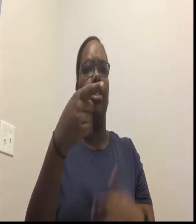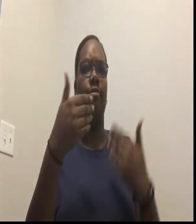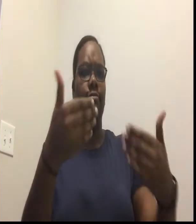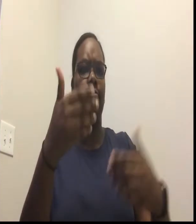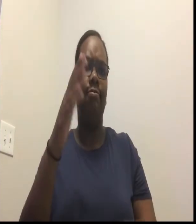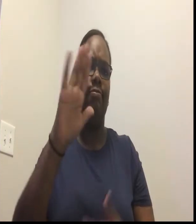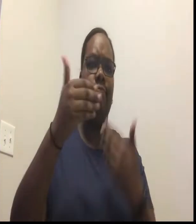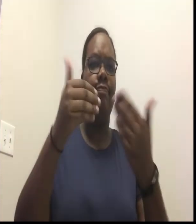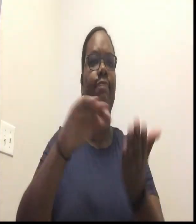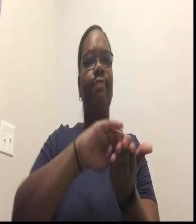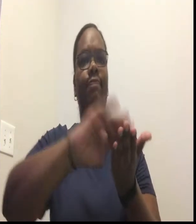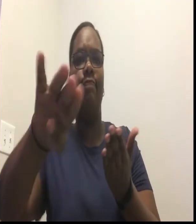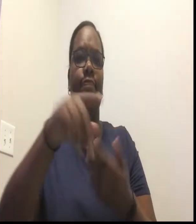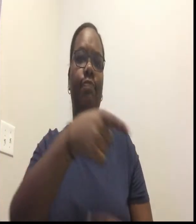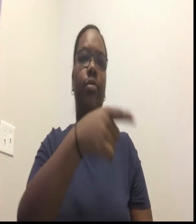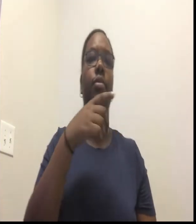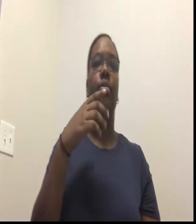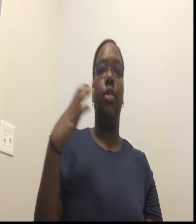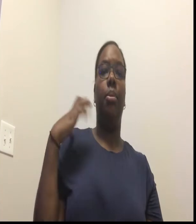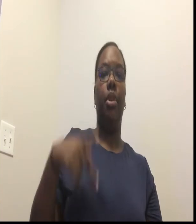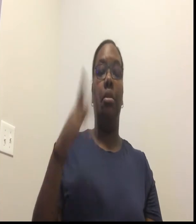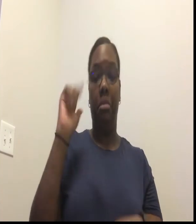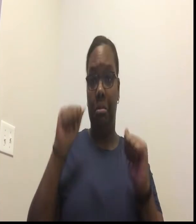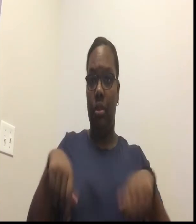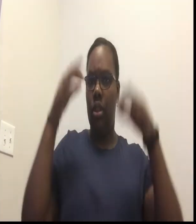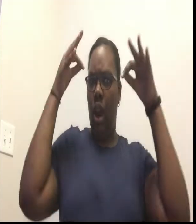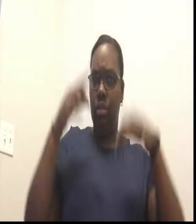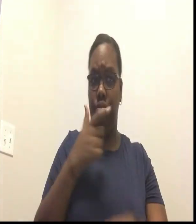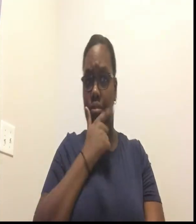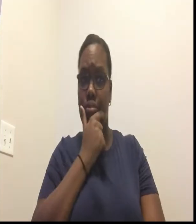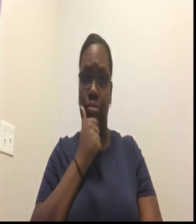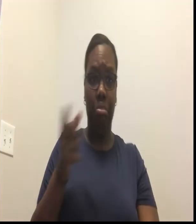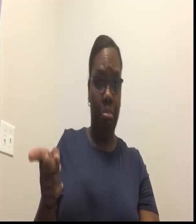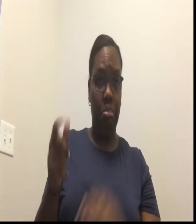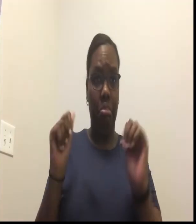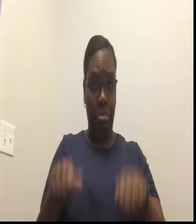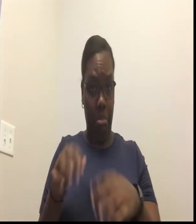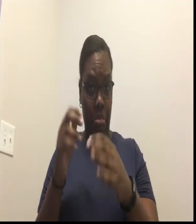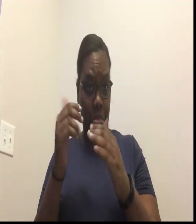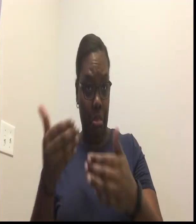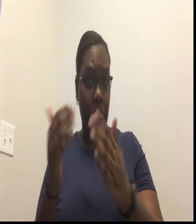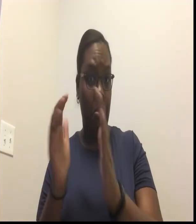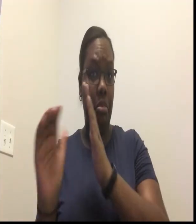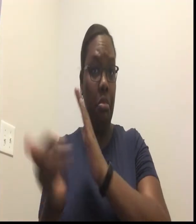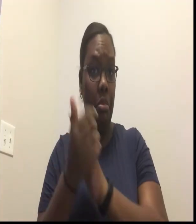It is not debatable and it is not amendable and unlike the moving to